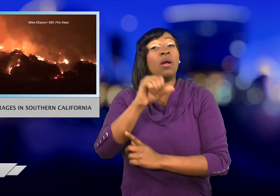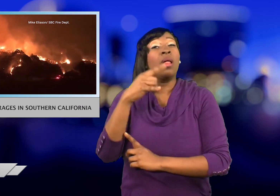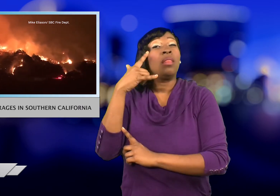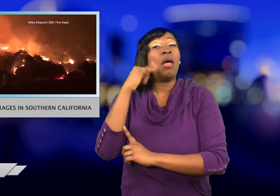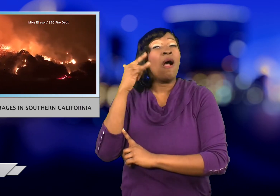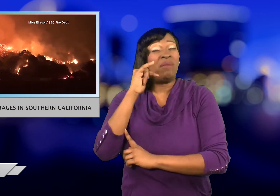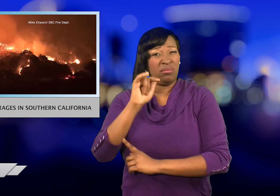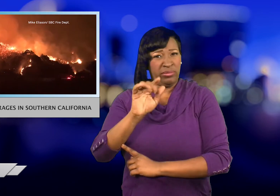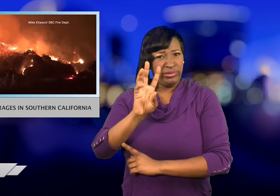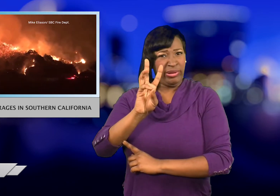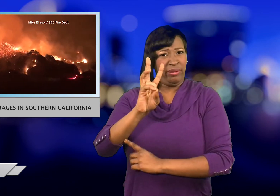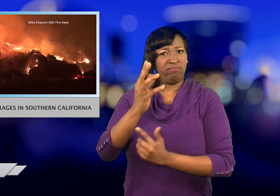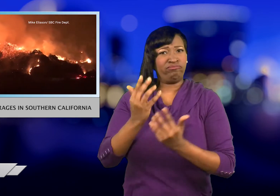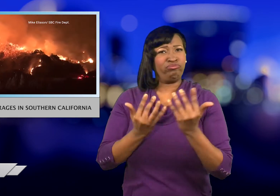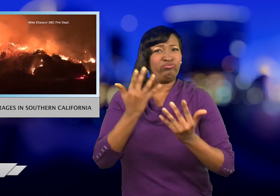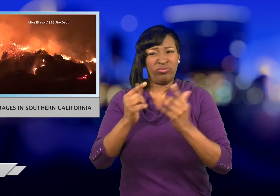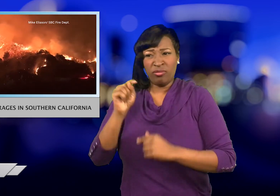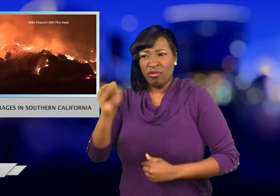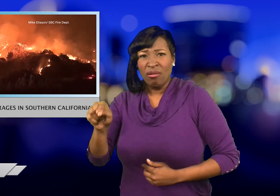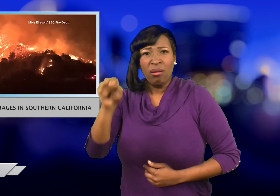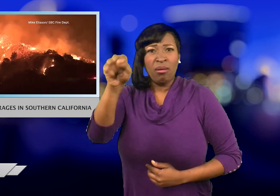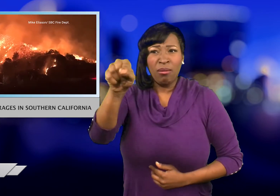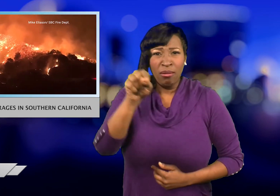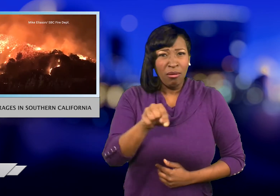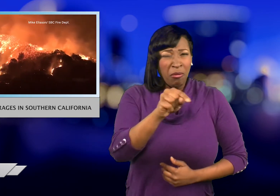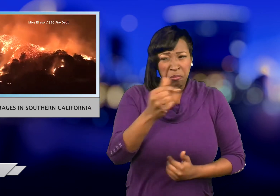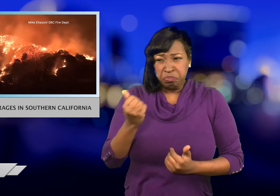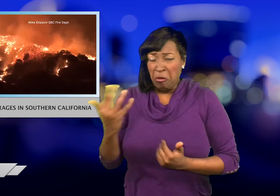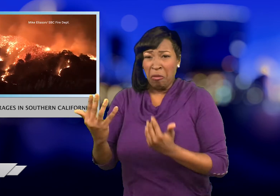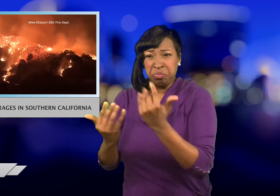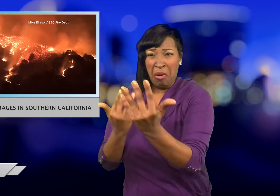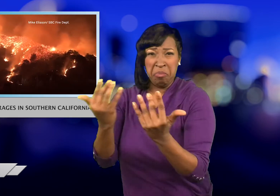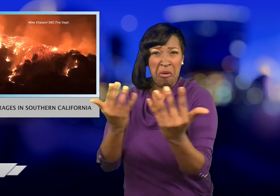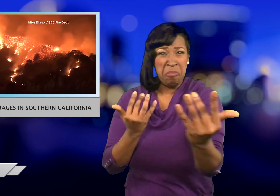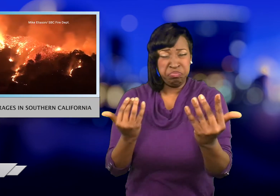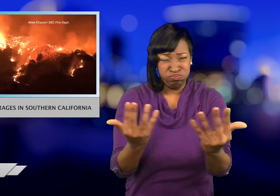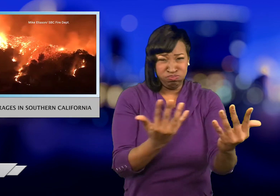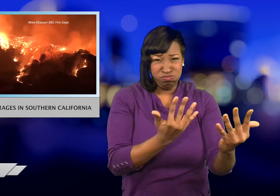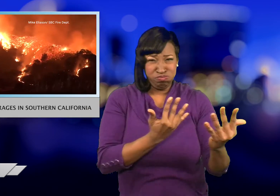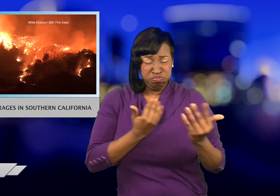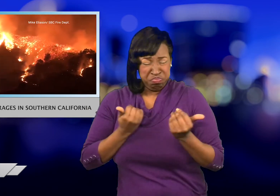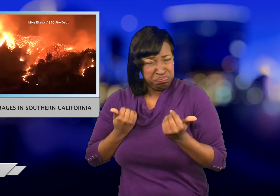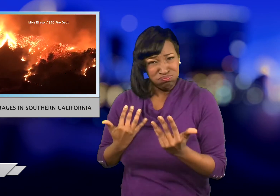It is one of six fires burning in Southern California.